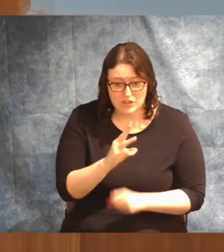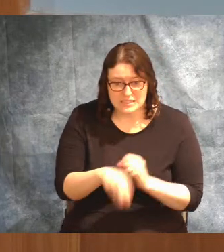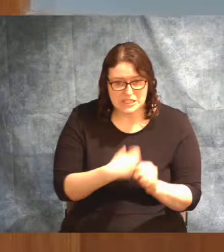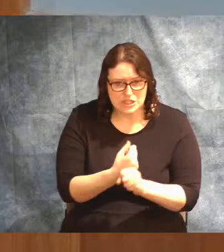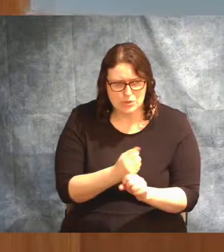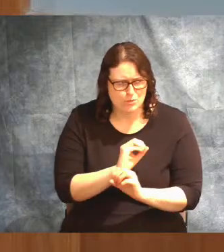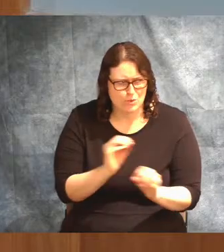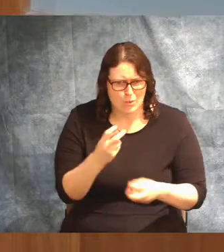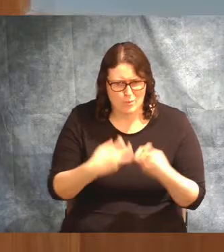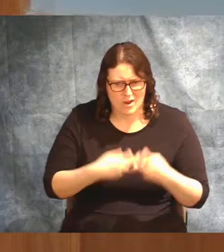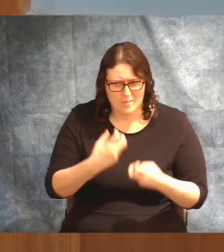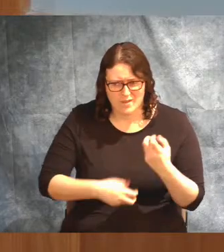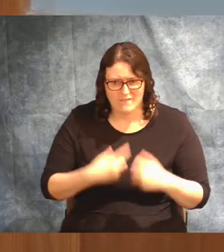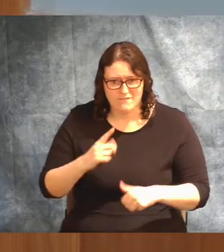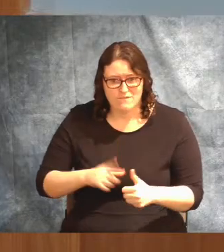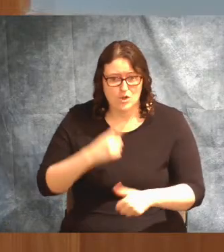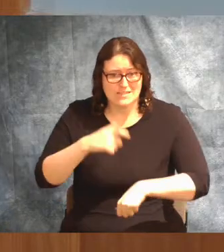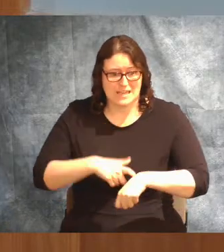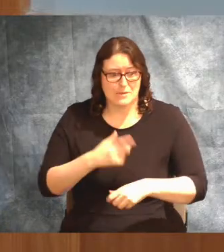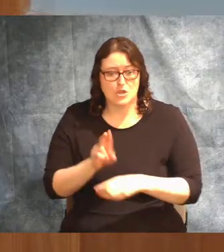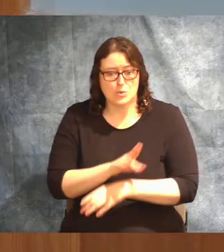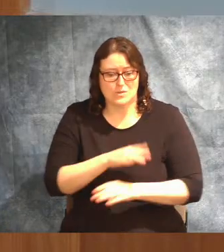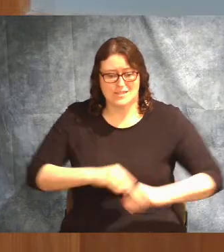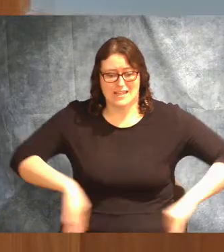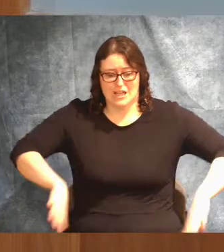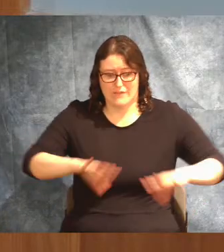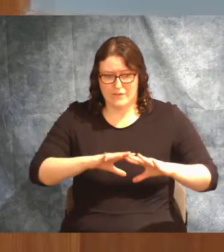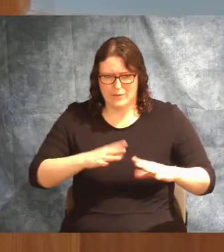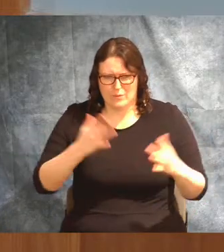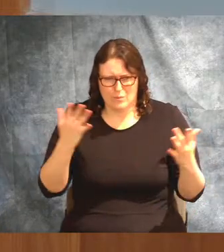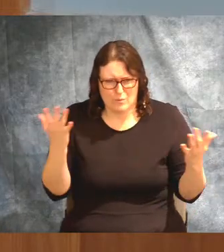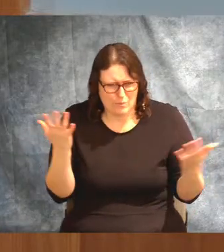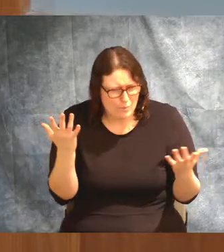the first time he's even used Hamilton County Fairgrounds. So, what was the problem? Okay.